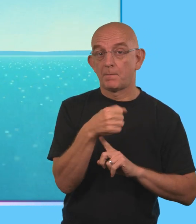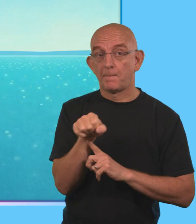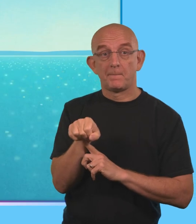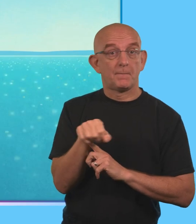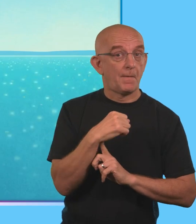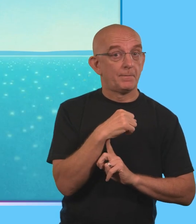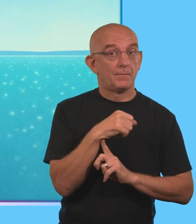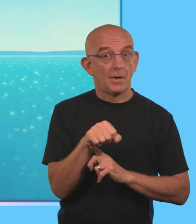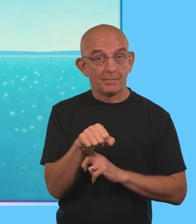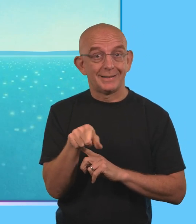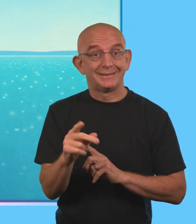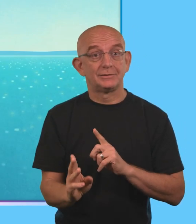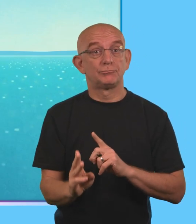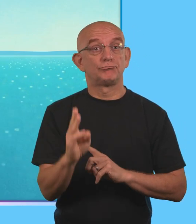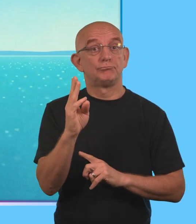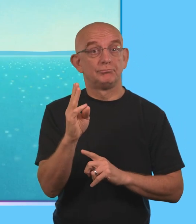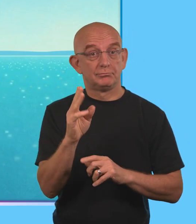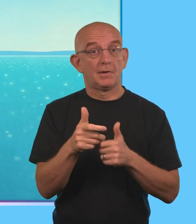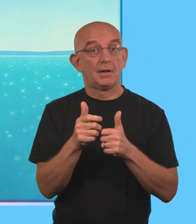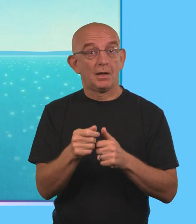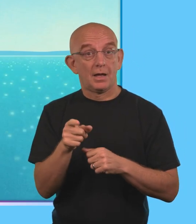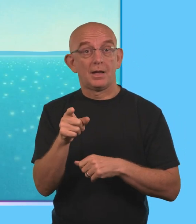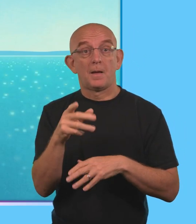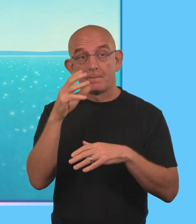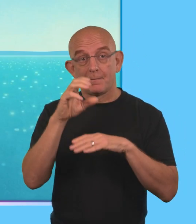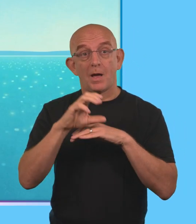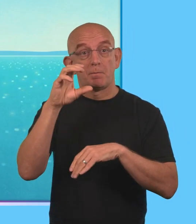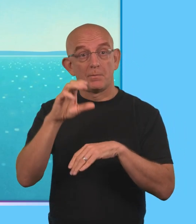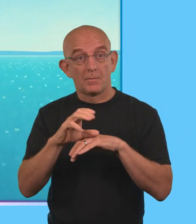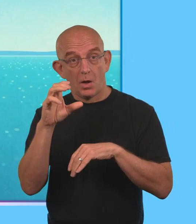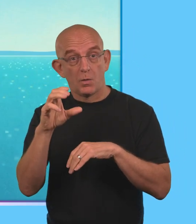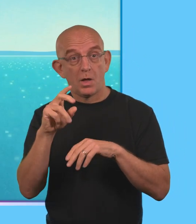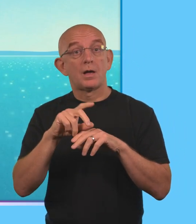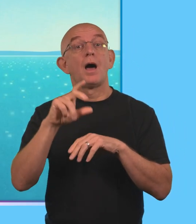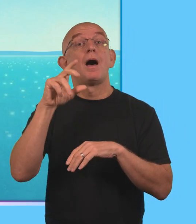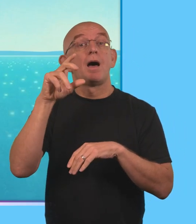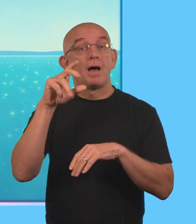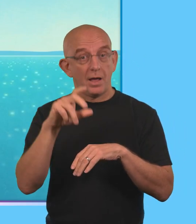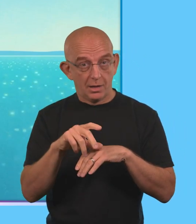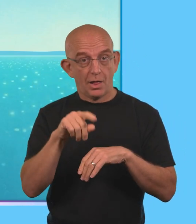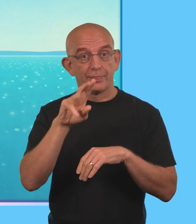The seal emerges from the water and bounces the ball twice, then bops it back into the air on the third hit.